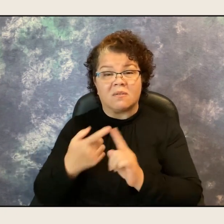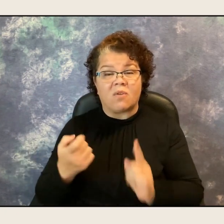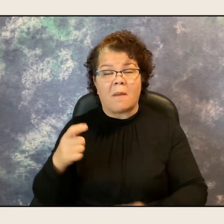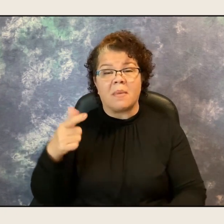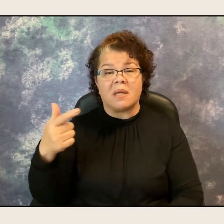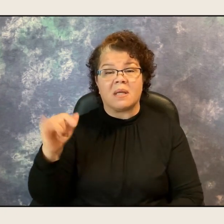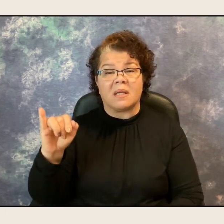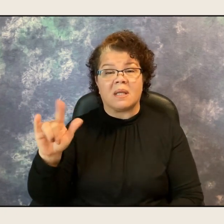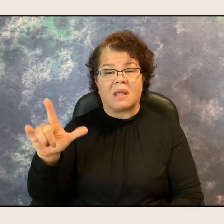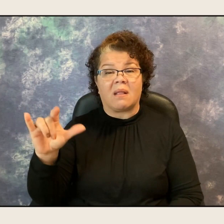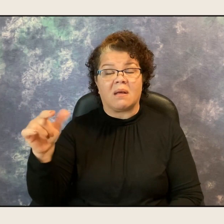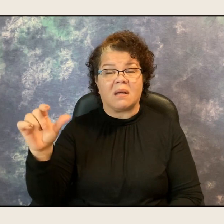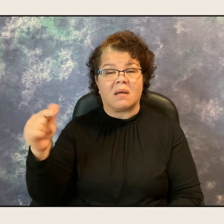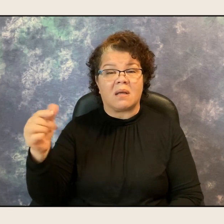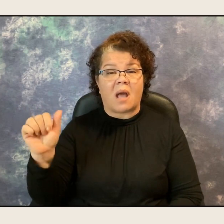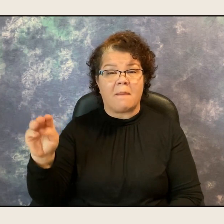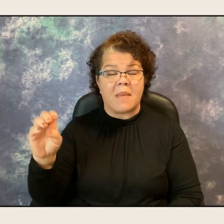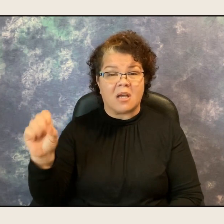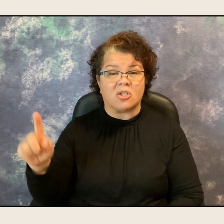and the Torah and the Quran.